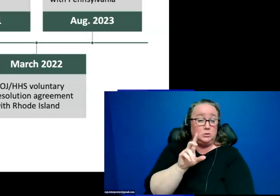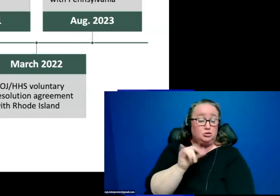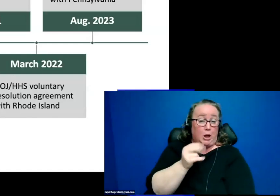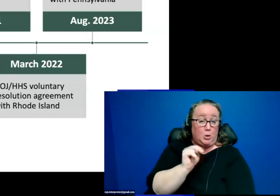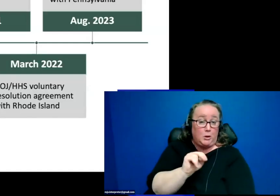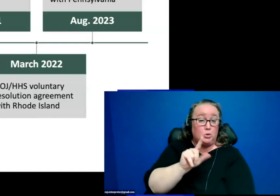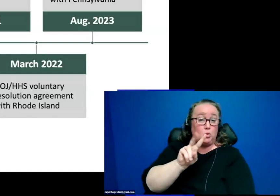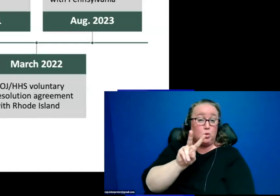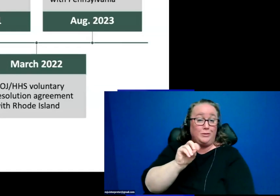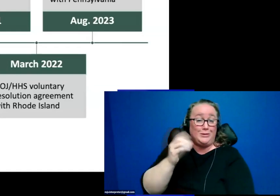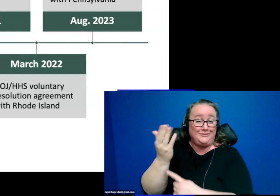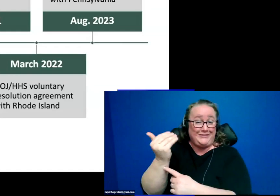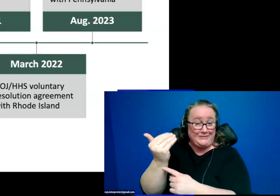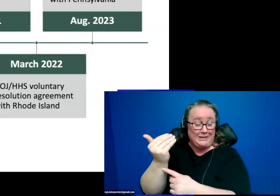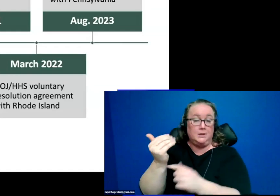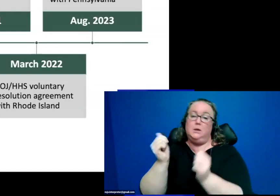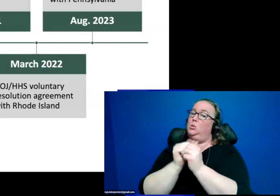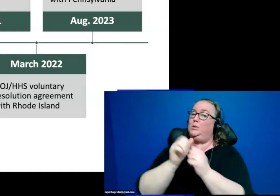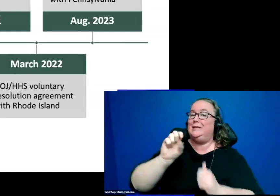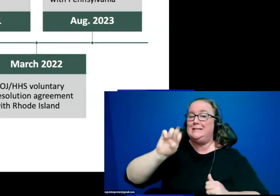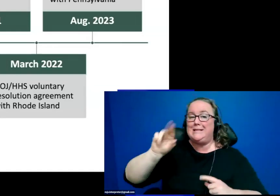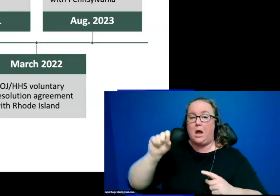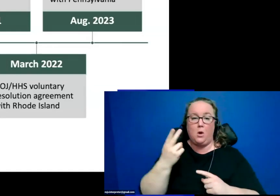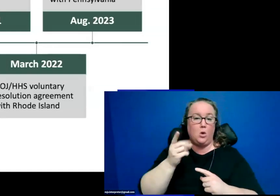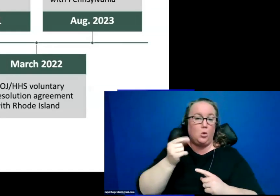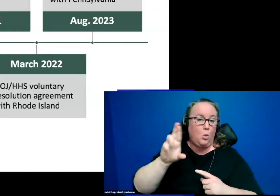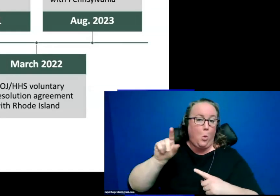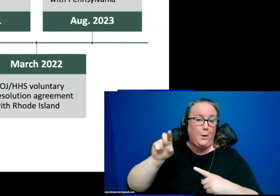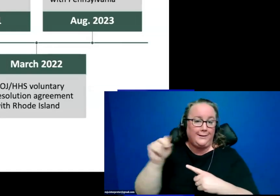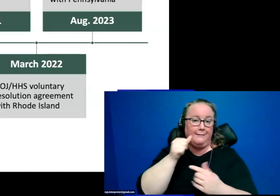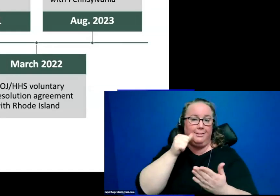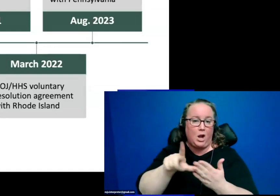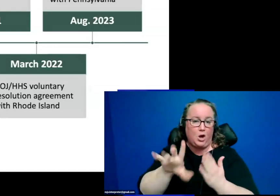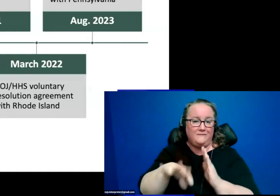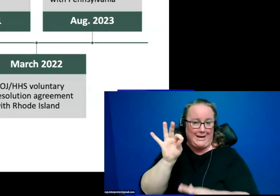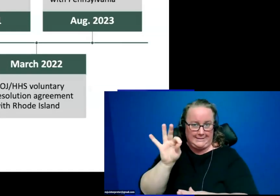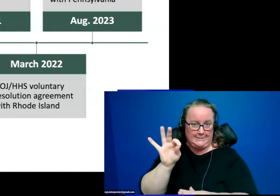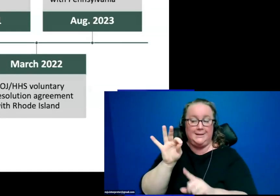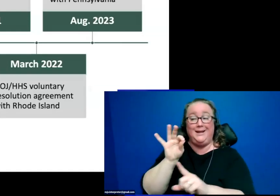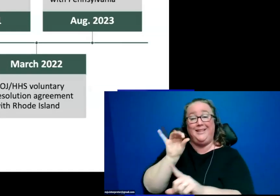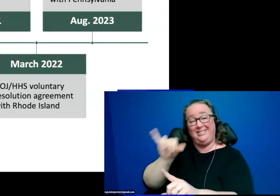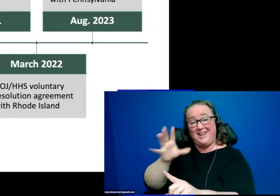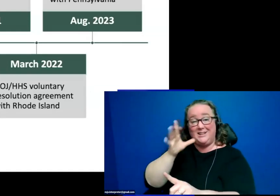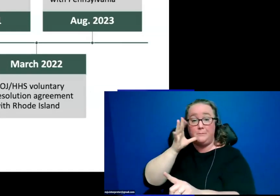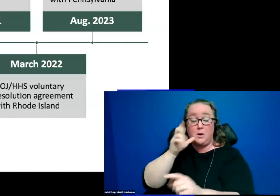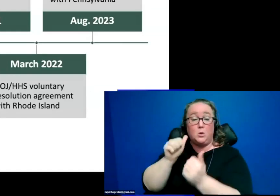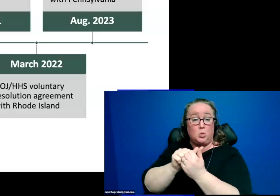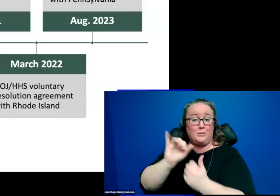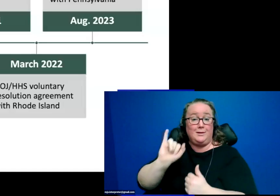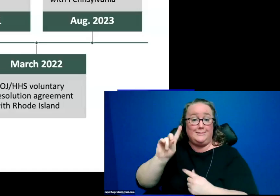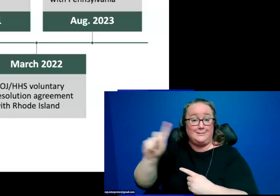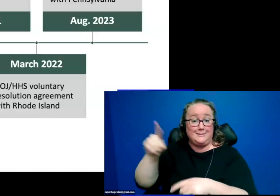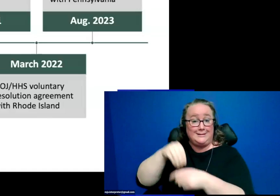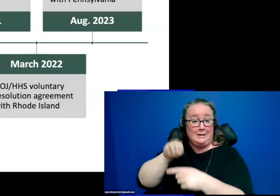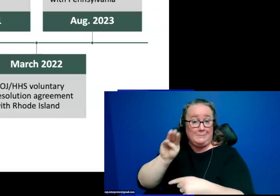called the Sarah Gordon Letter of Findings. This involved a mother with an intellectual disability in Massachusetts who had had